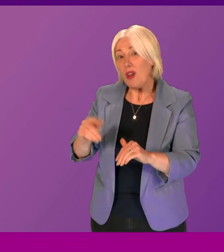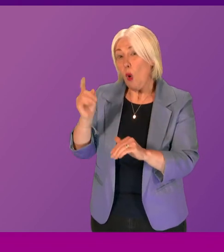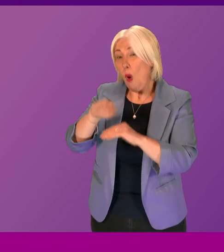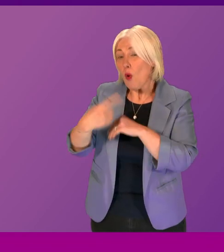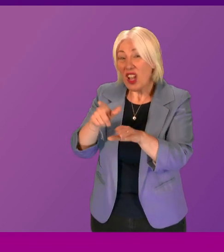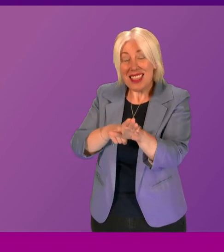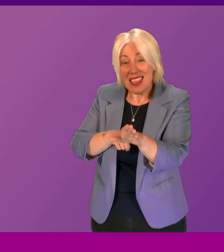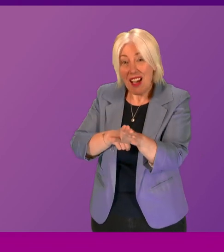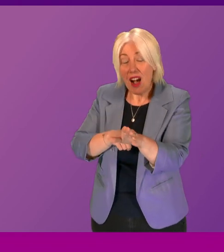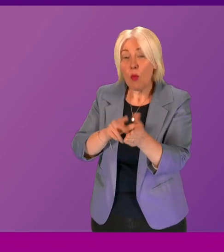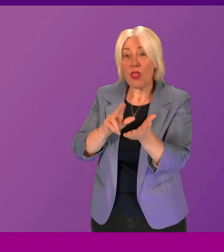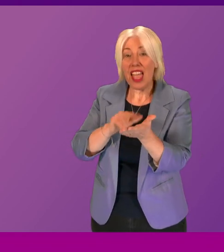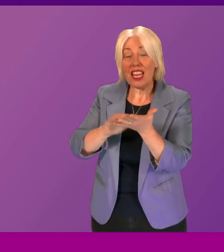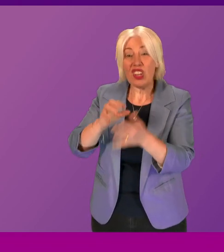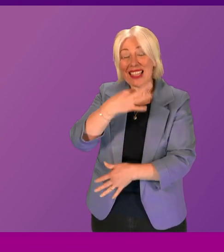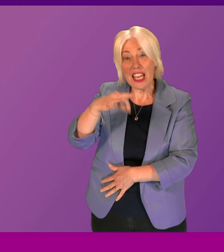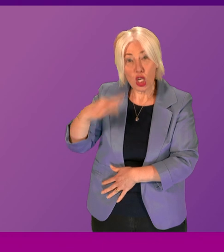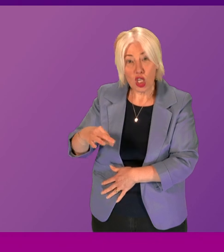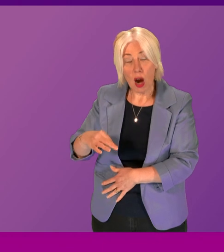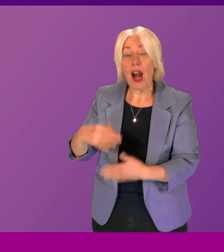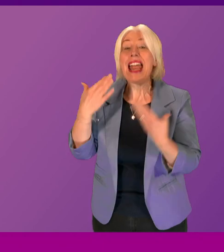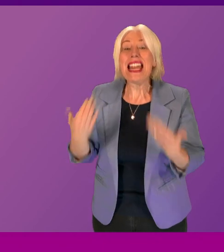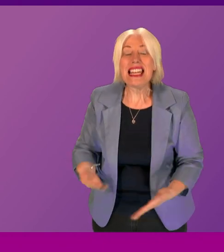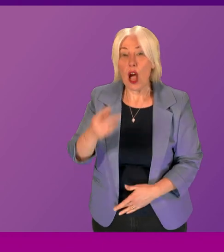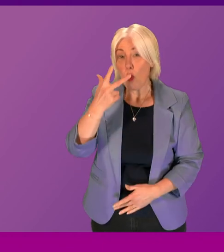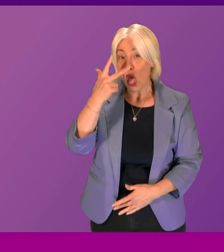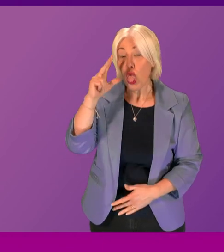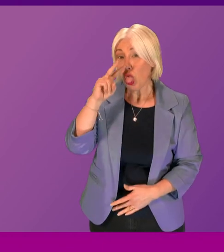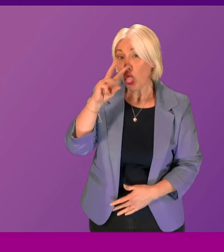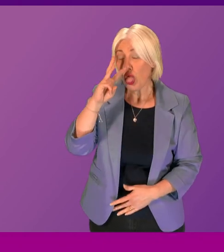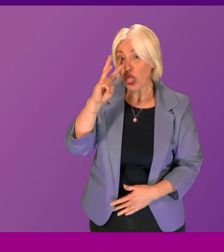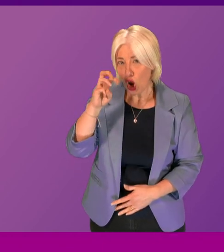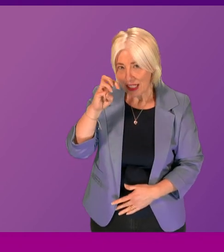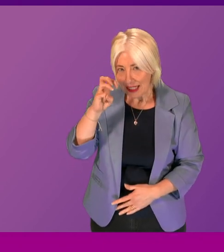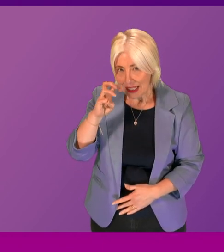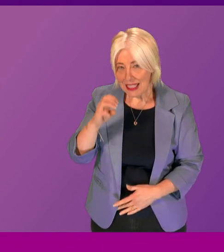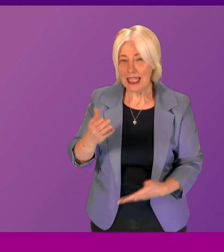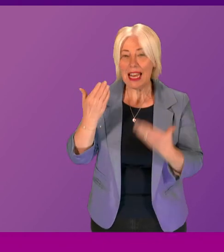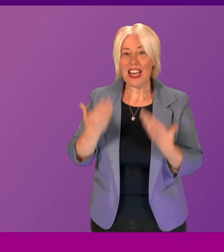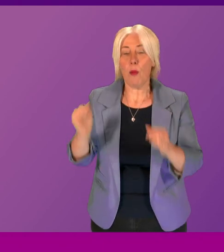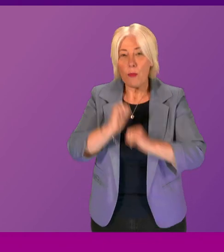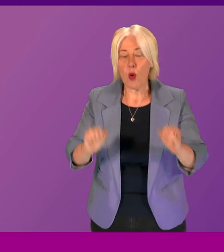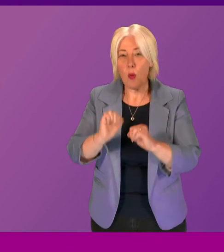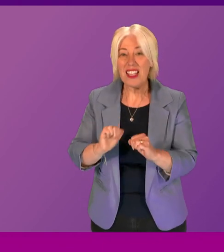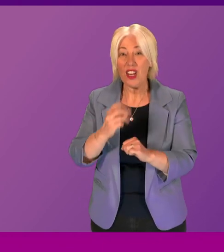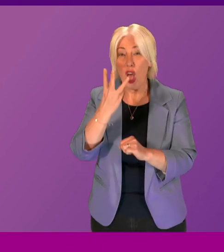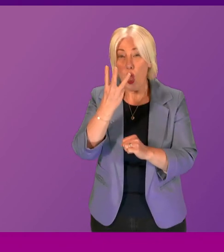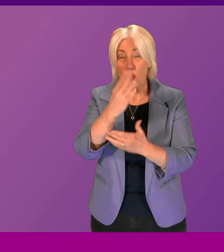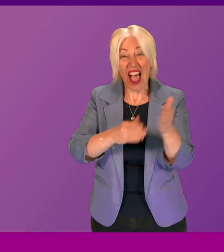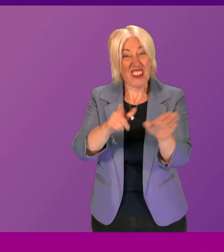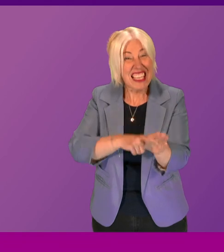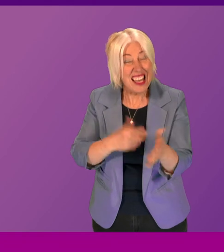She is now 13 years old; she has been on that waiting list for three and a half years and